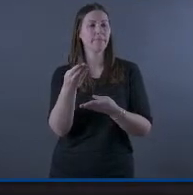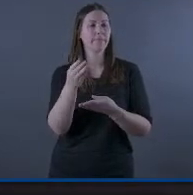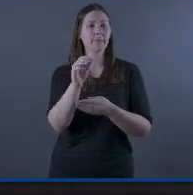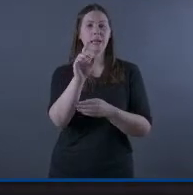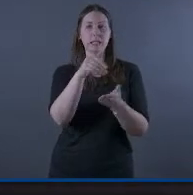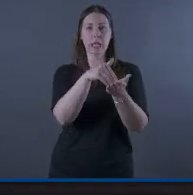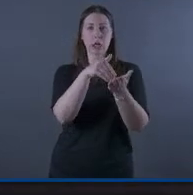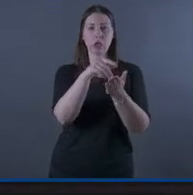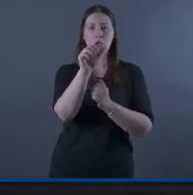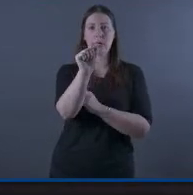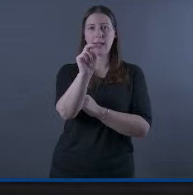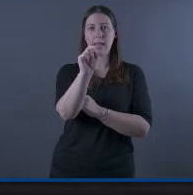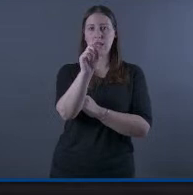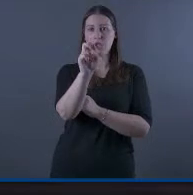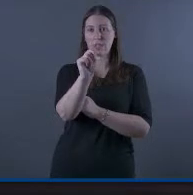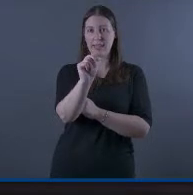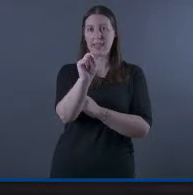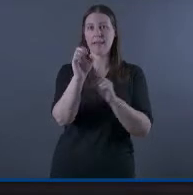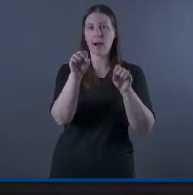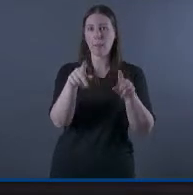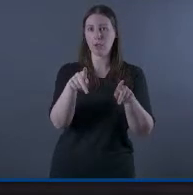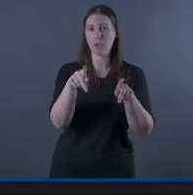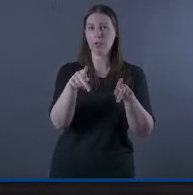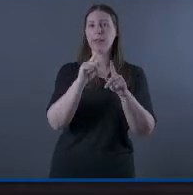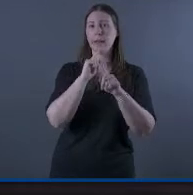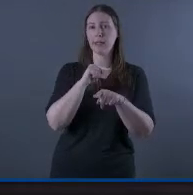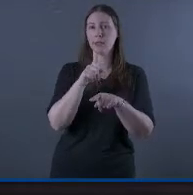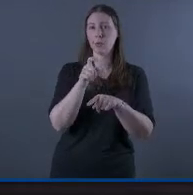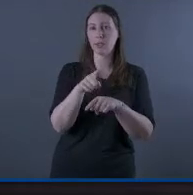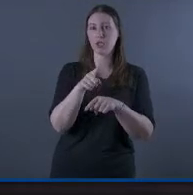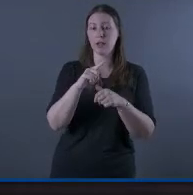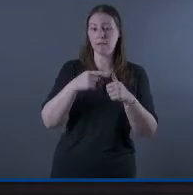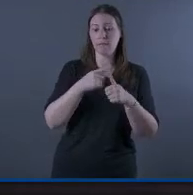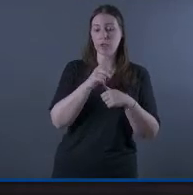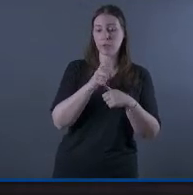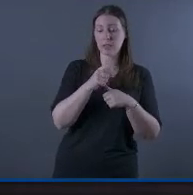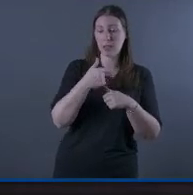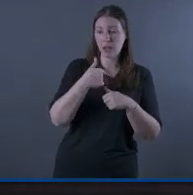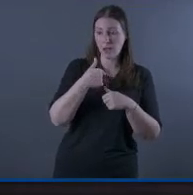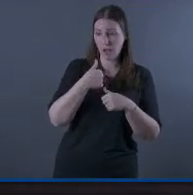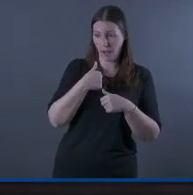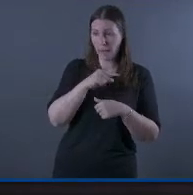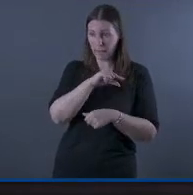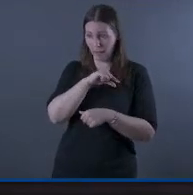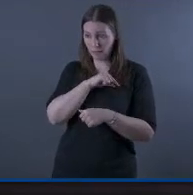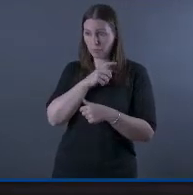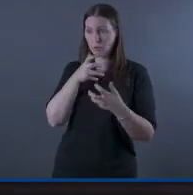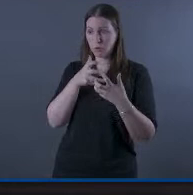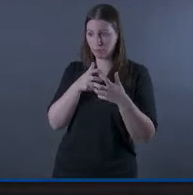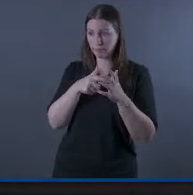I will just reiterate. So the first question is I'm eligible or will be eligible soon, how do I make an appointment?